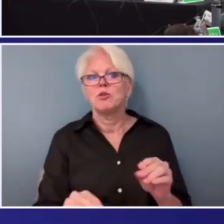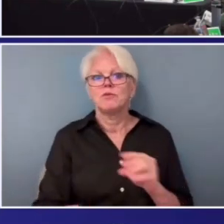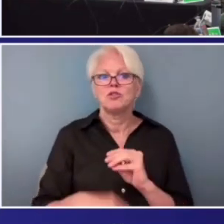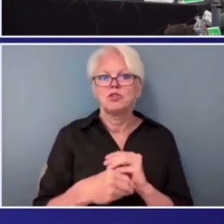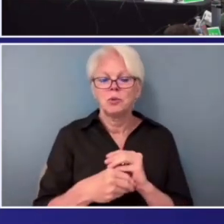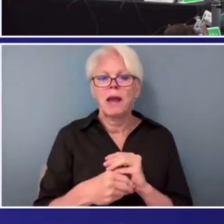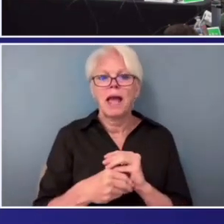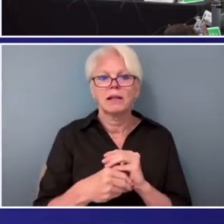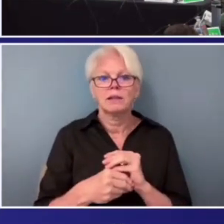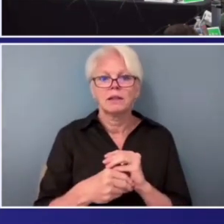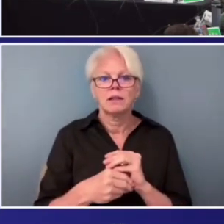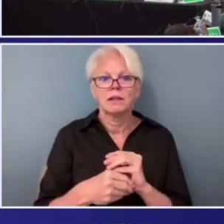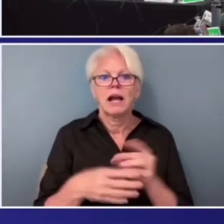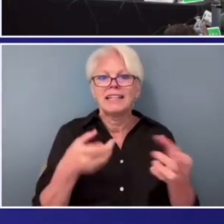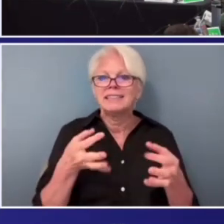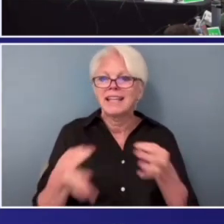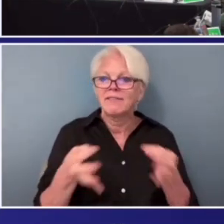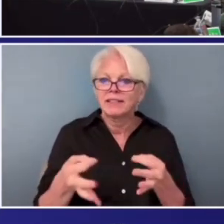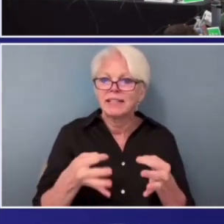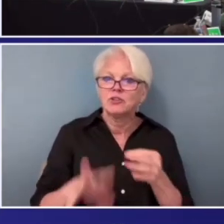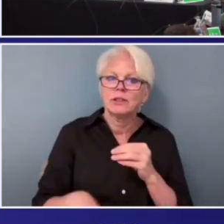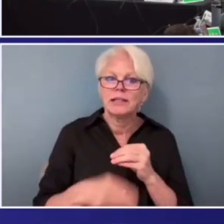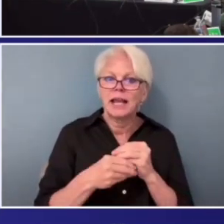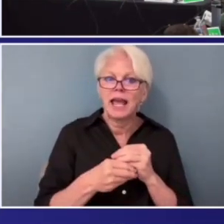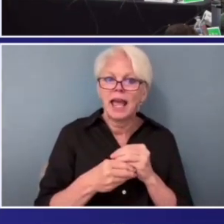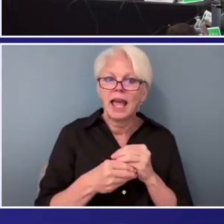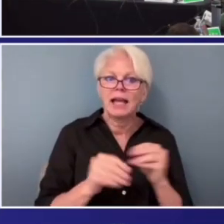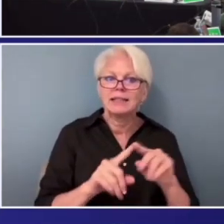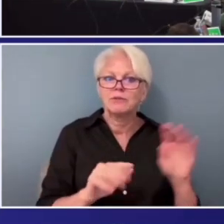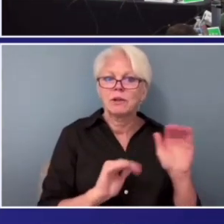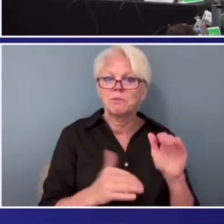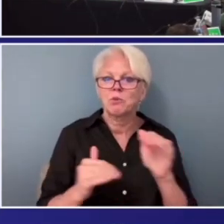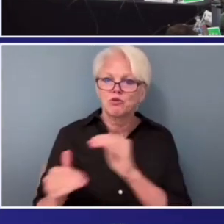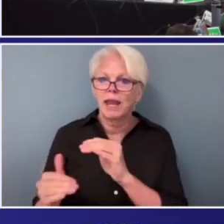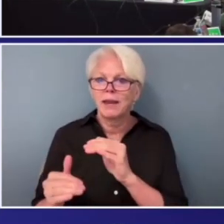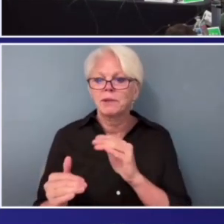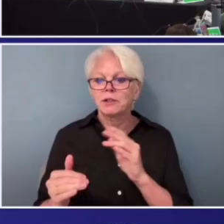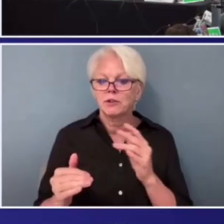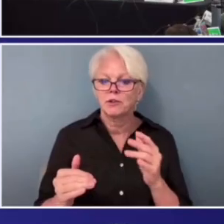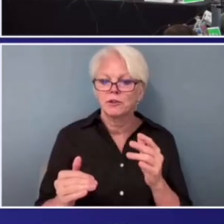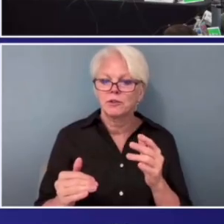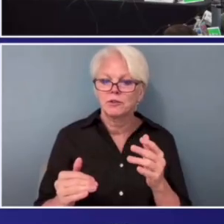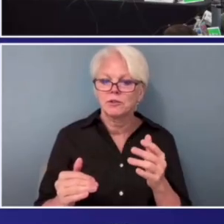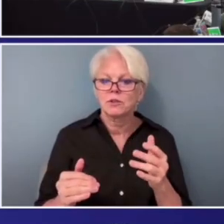to add a definition and add parameters around this joint degree,